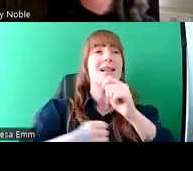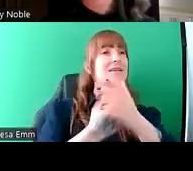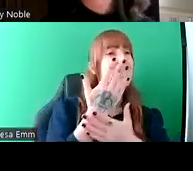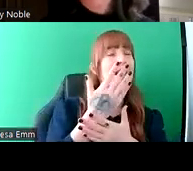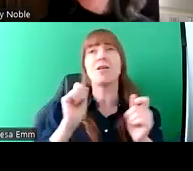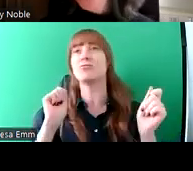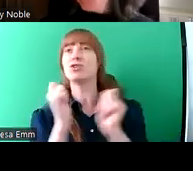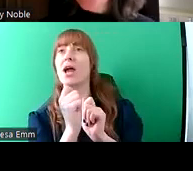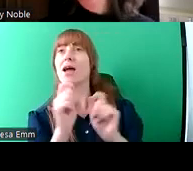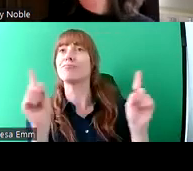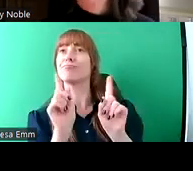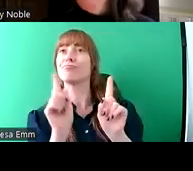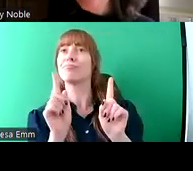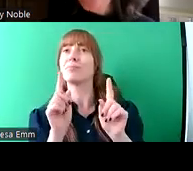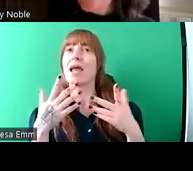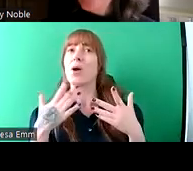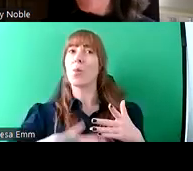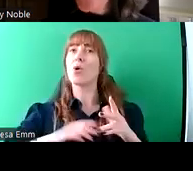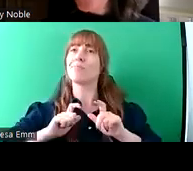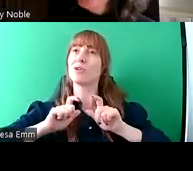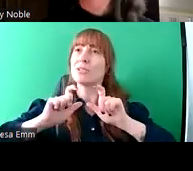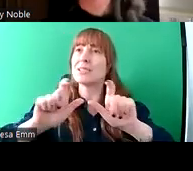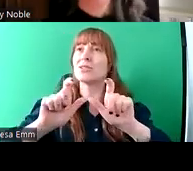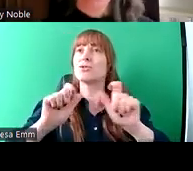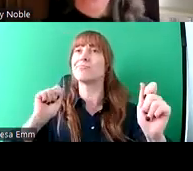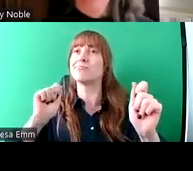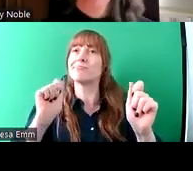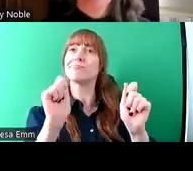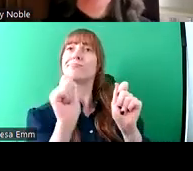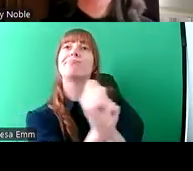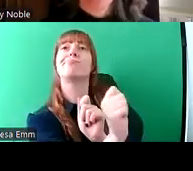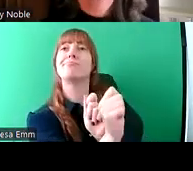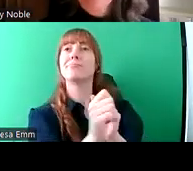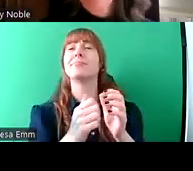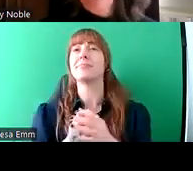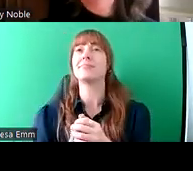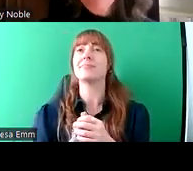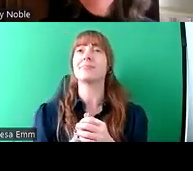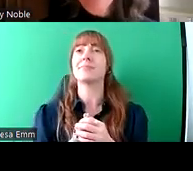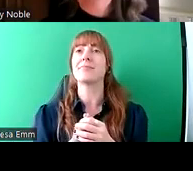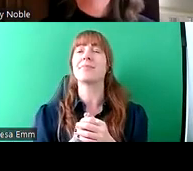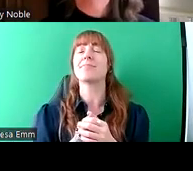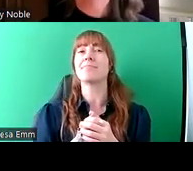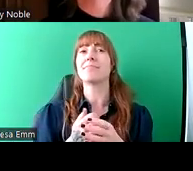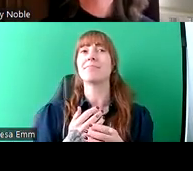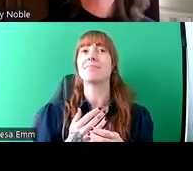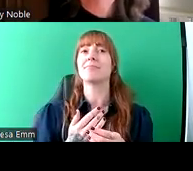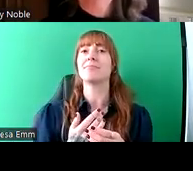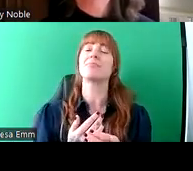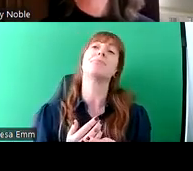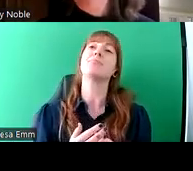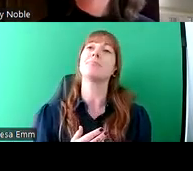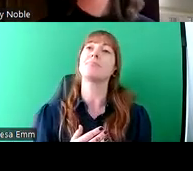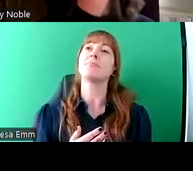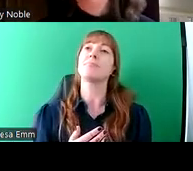with a view to continuing to be change makers in the future. So, that's probably, I don't know,